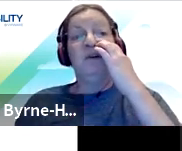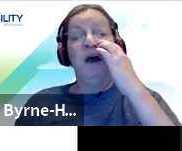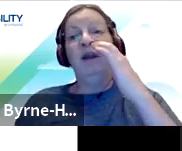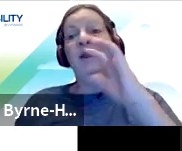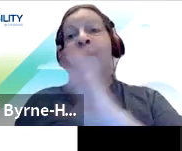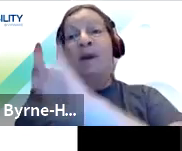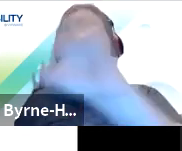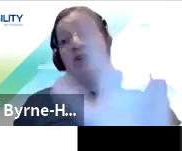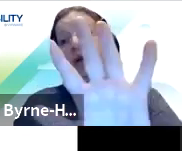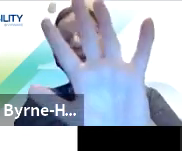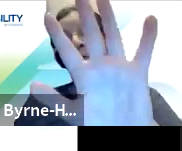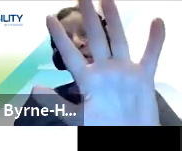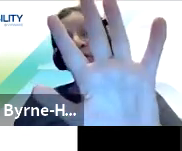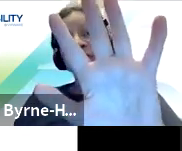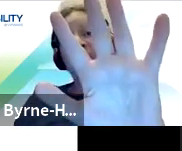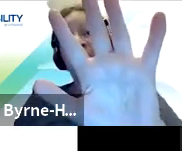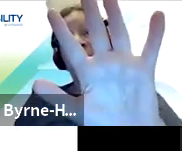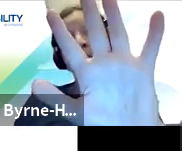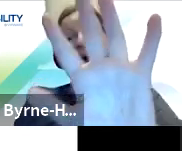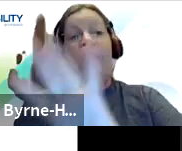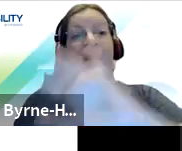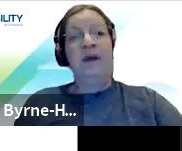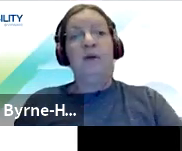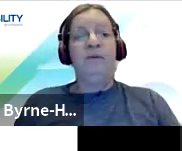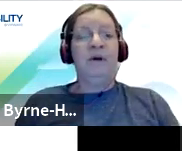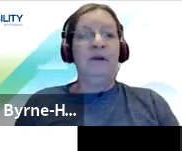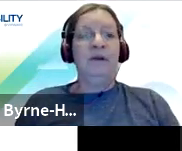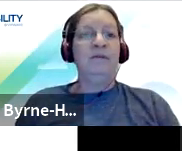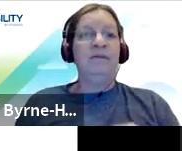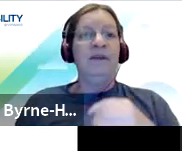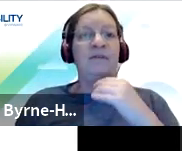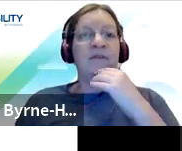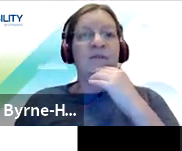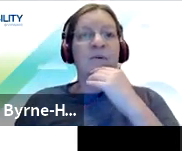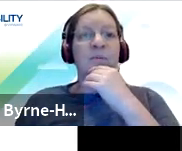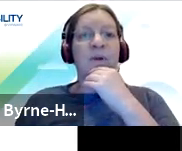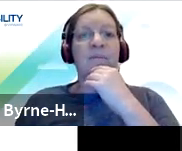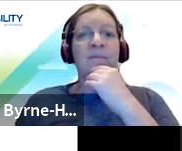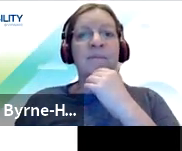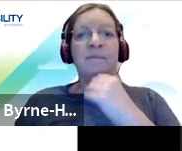So, 50 all together between the two of them. So, that's the applications process.